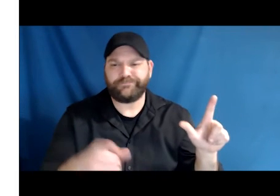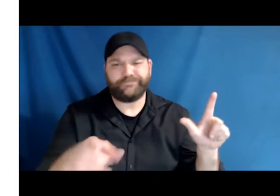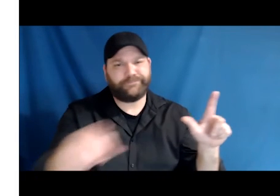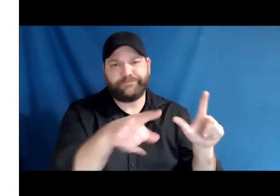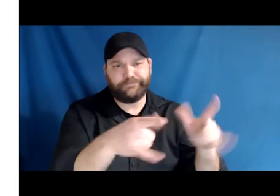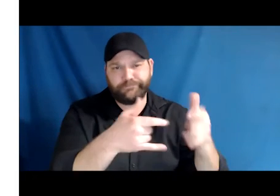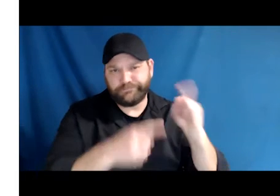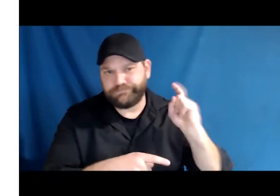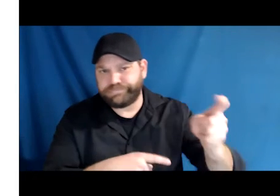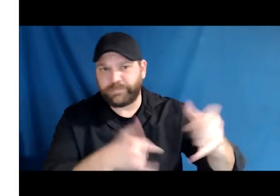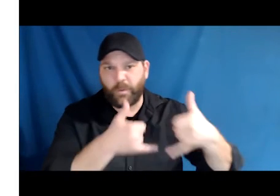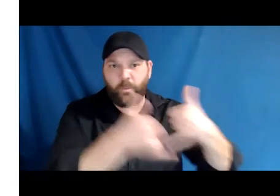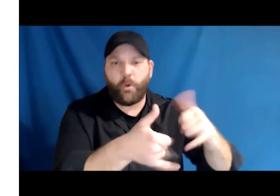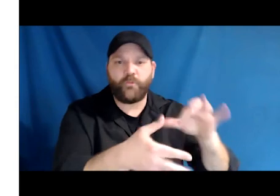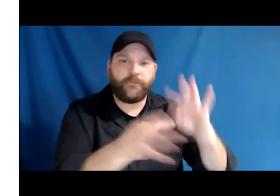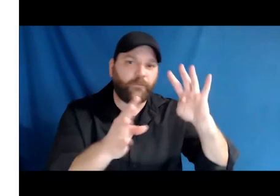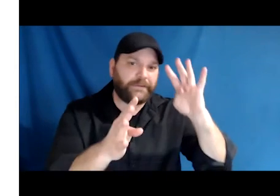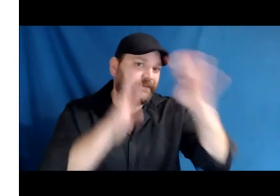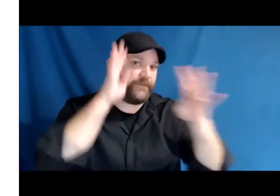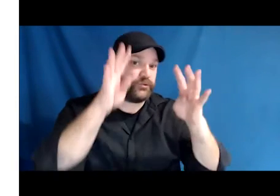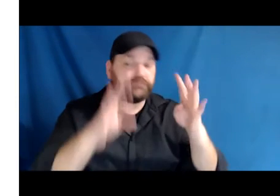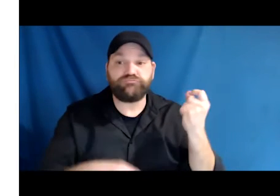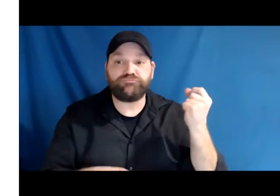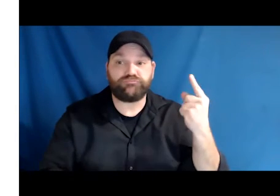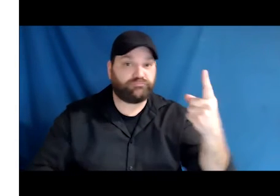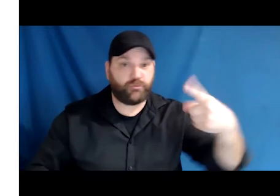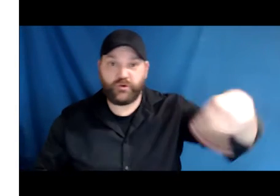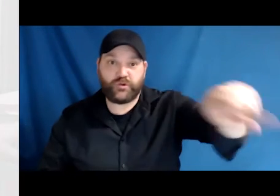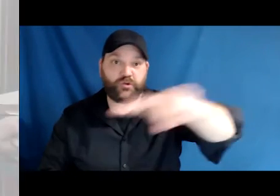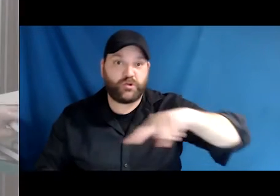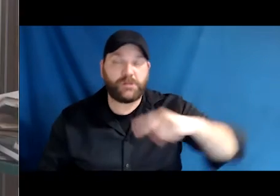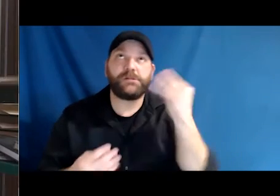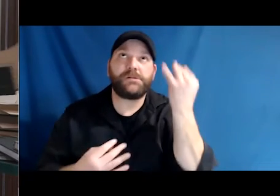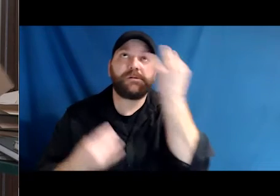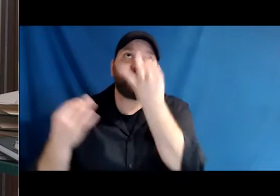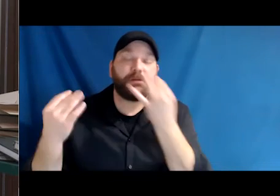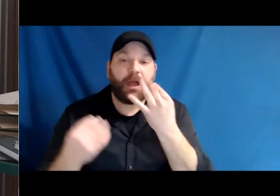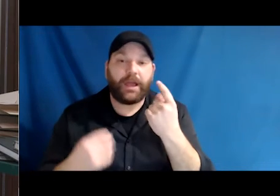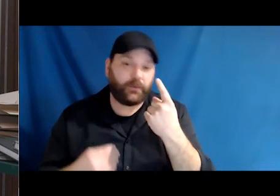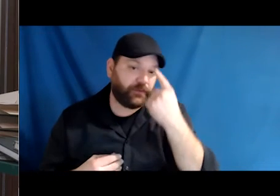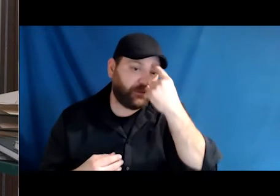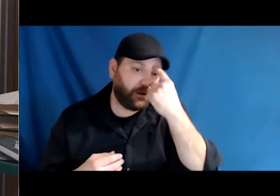Every member of the team stepped up to the challenge of reimagining core library services